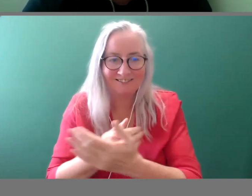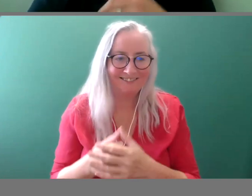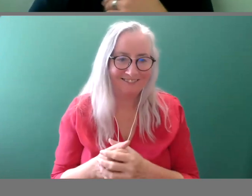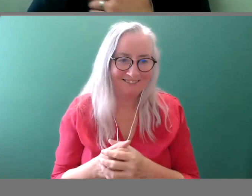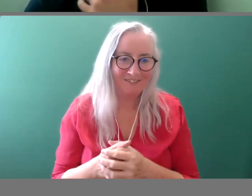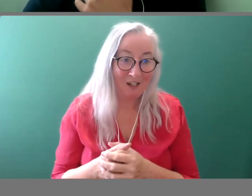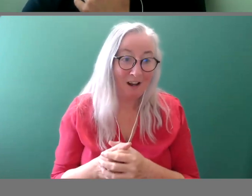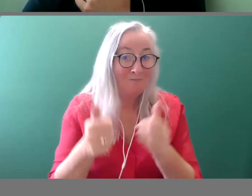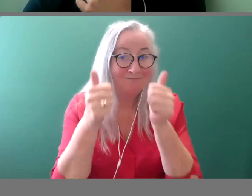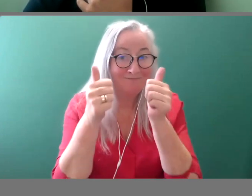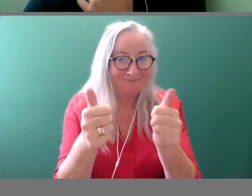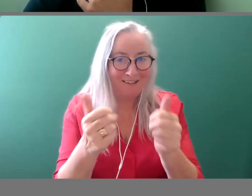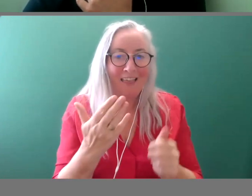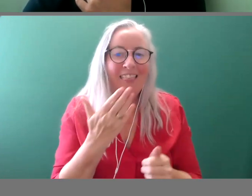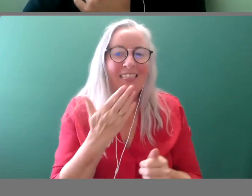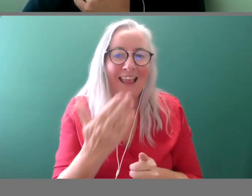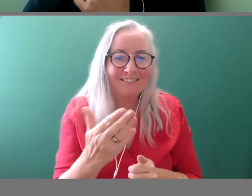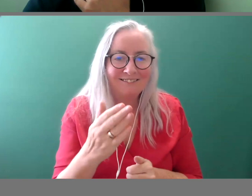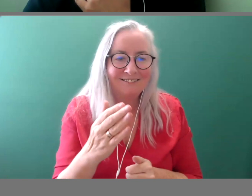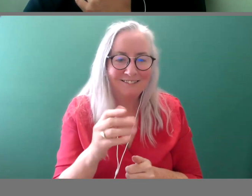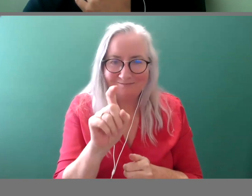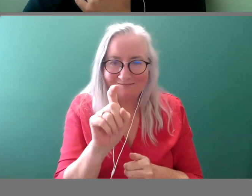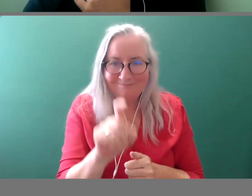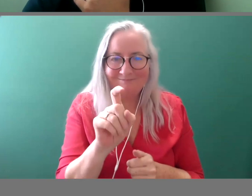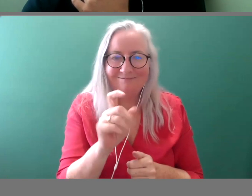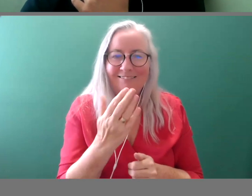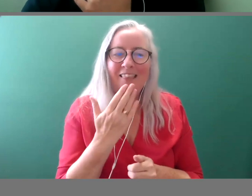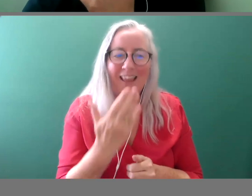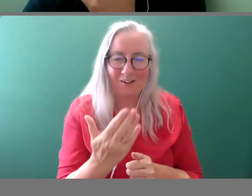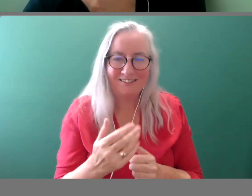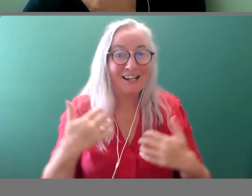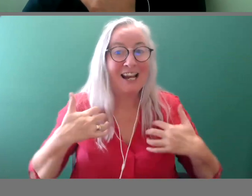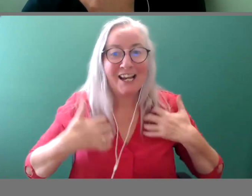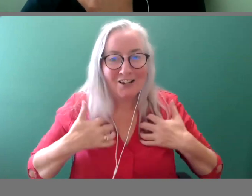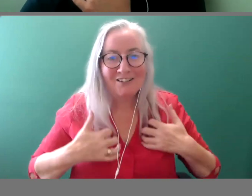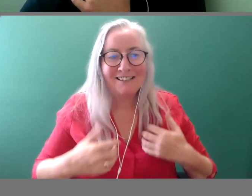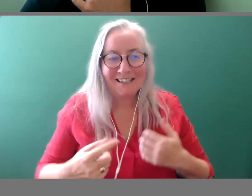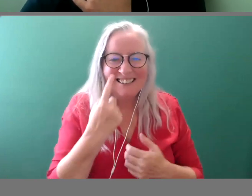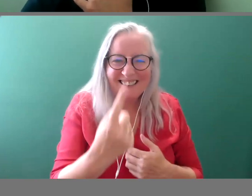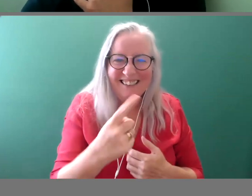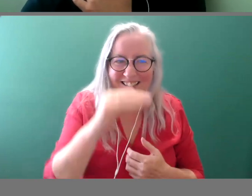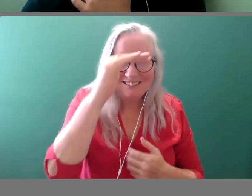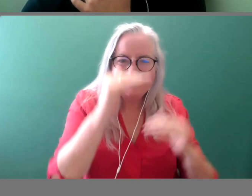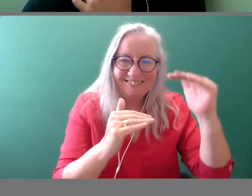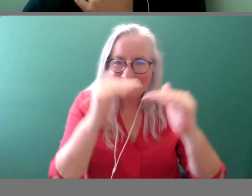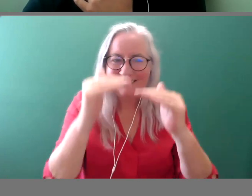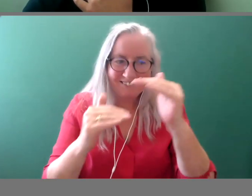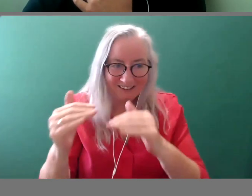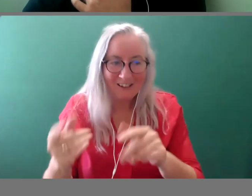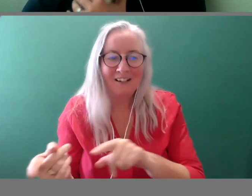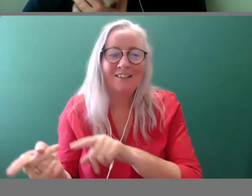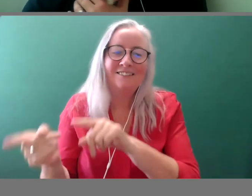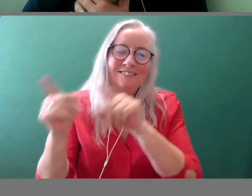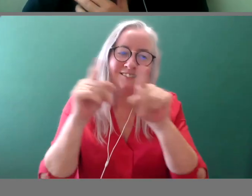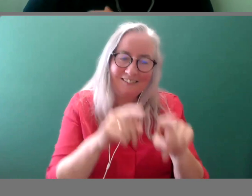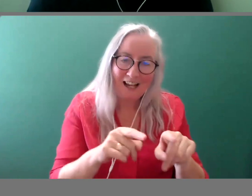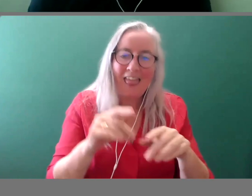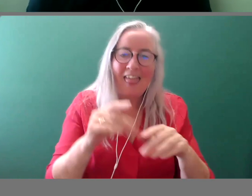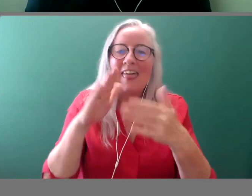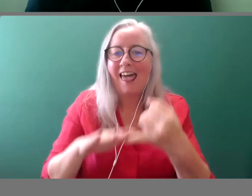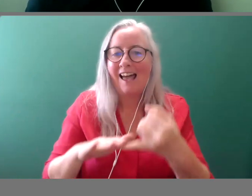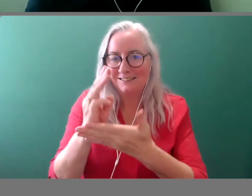Great, thanks for doing that. That's interesting to see, returning here to our last piece. Where we